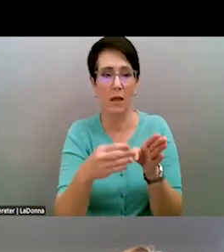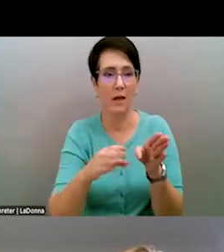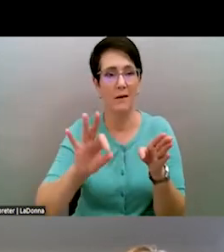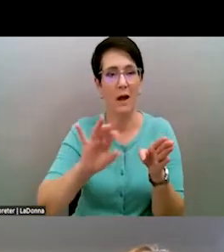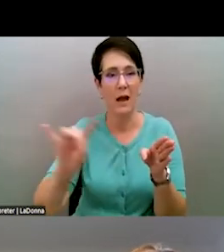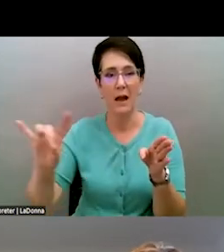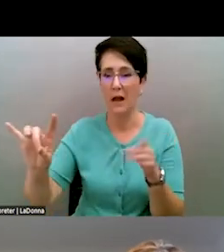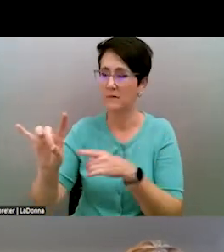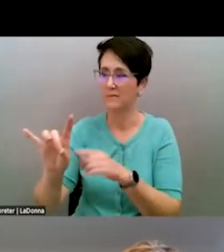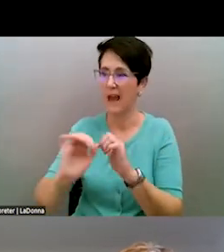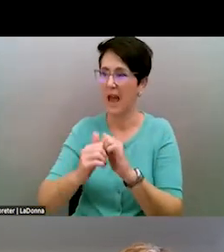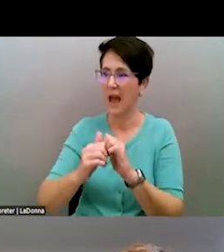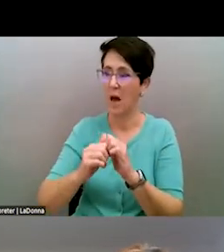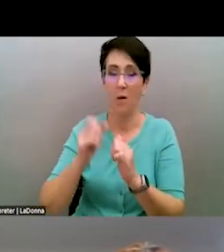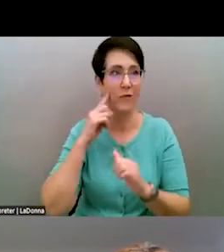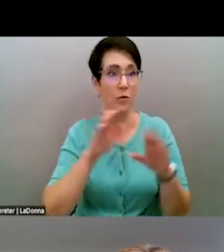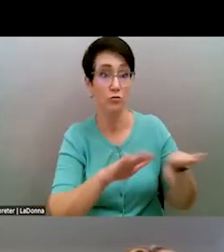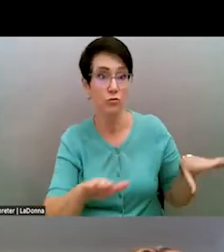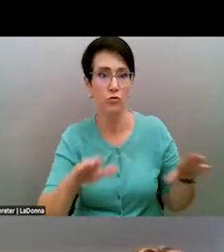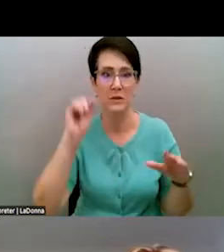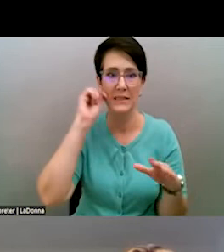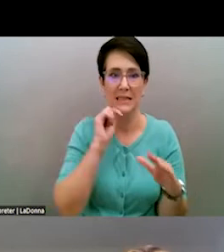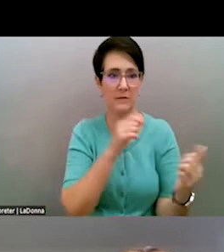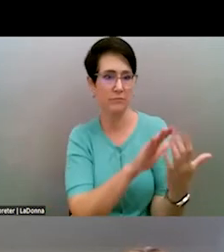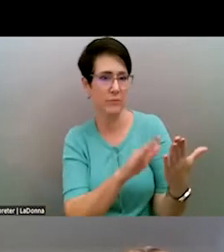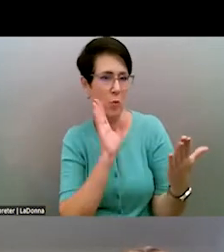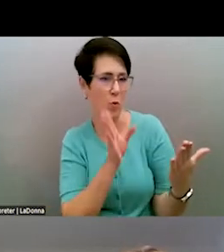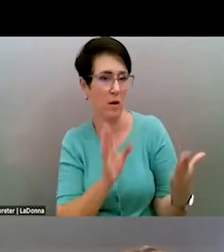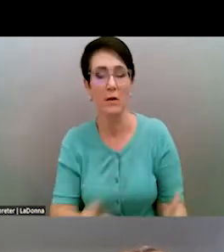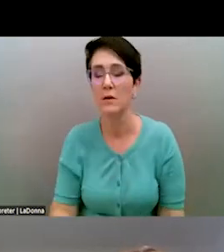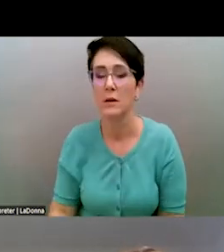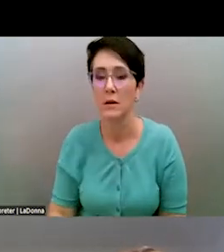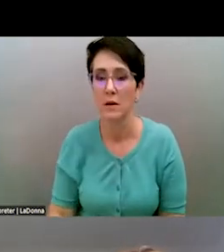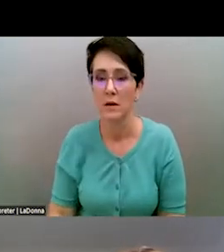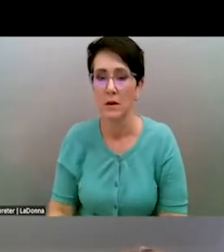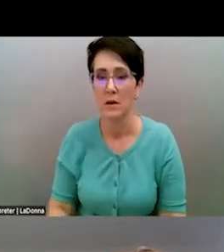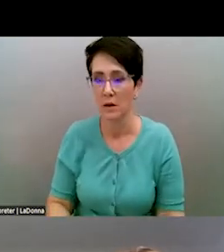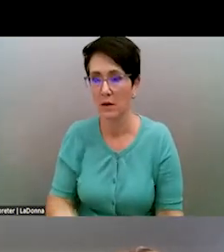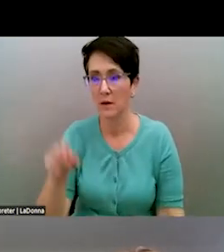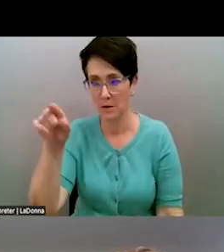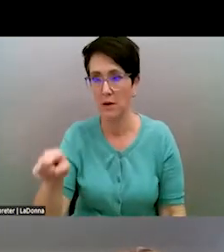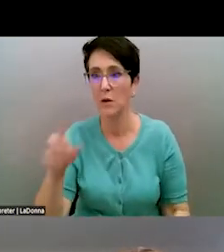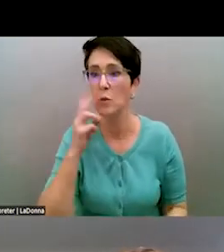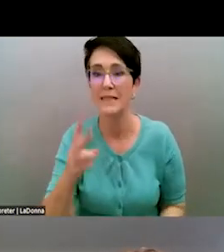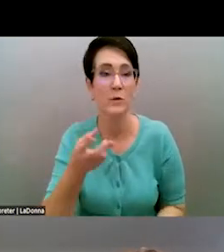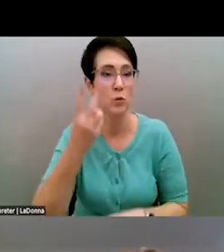AROUND CHILDREN AND ADOLESCENTS. SO, JUST SHARED, BOTH OUR CENTERS LINK IN THAT DOCUMENT LINK.